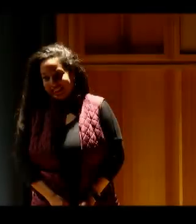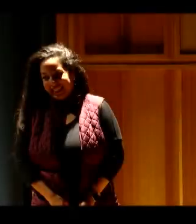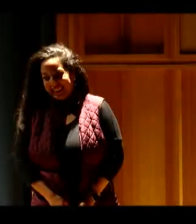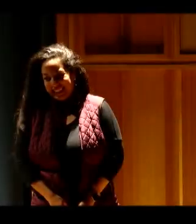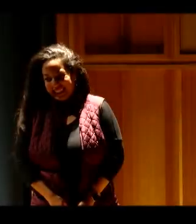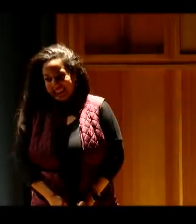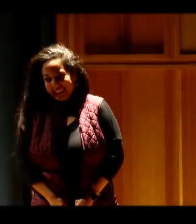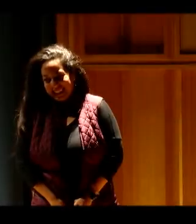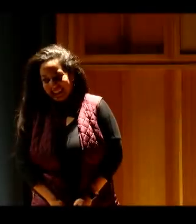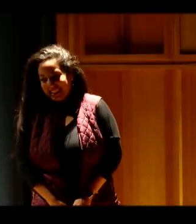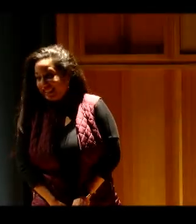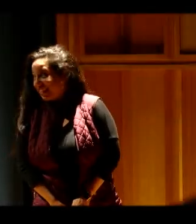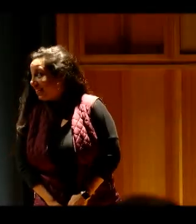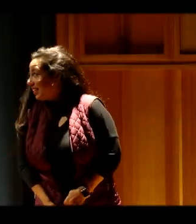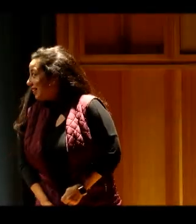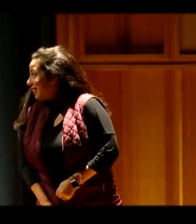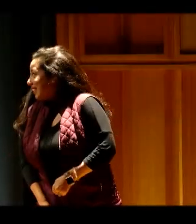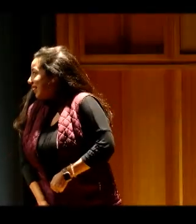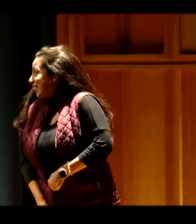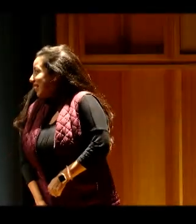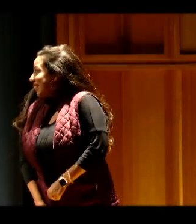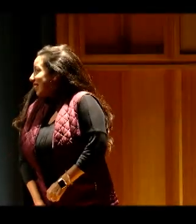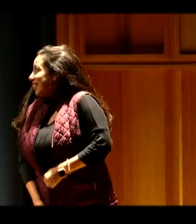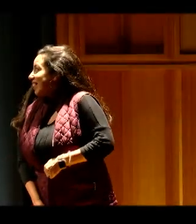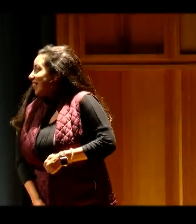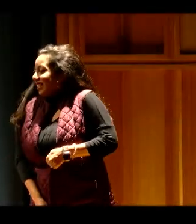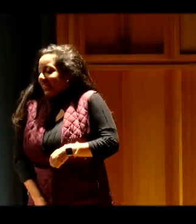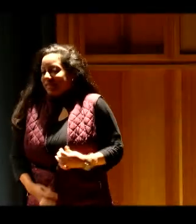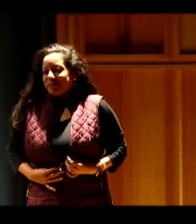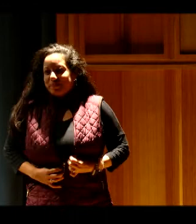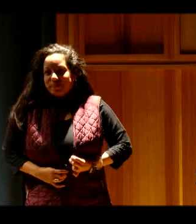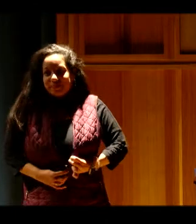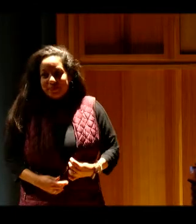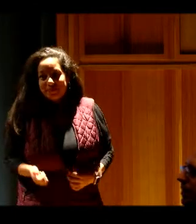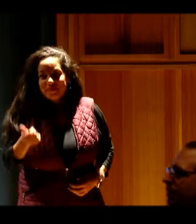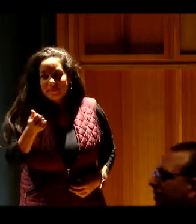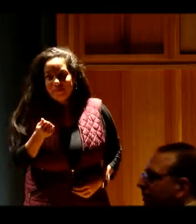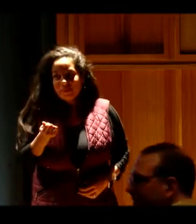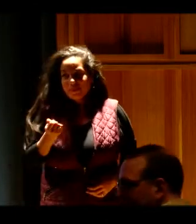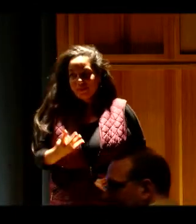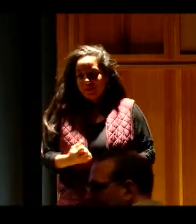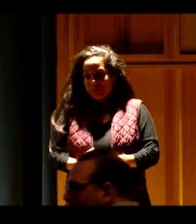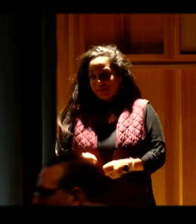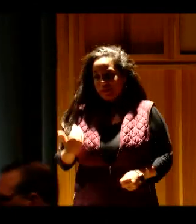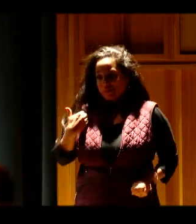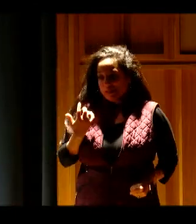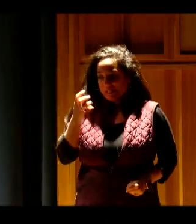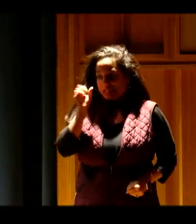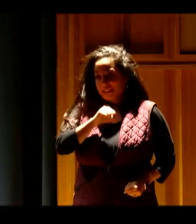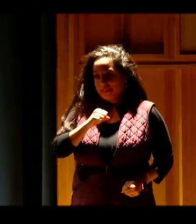So it was a couple years ago, I guess, when inside my own organization, which is ICOMOS, we were